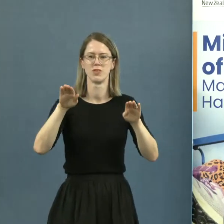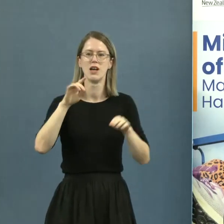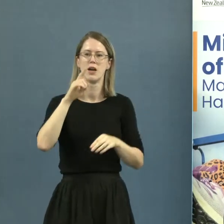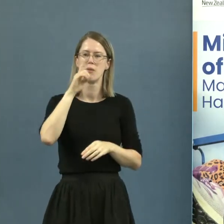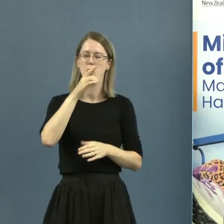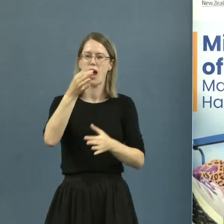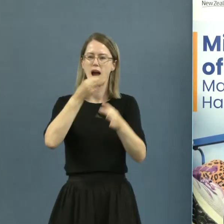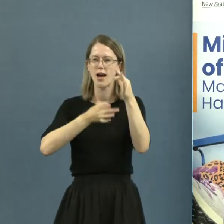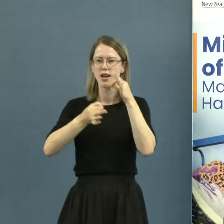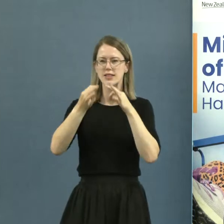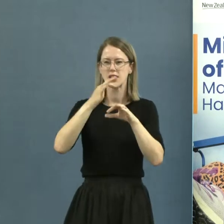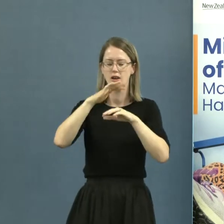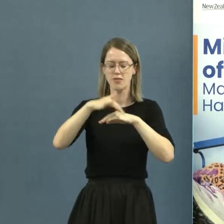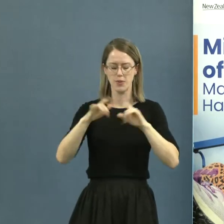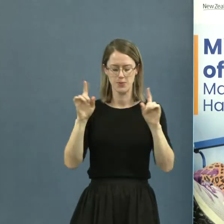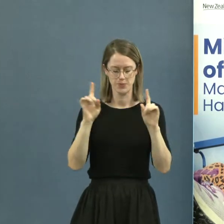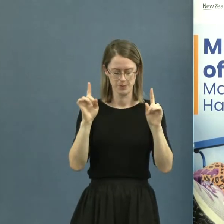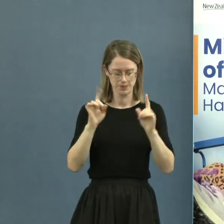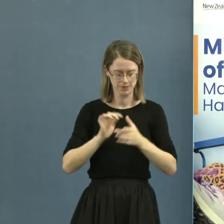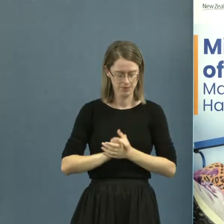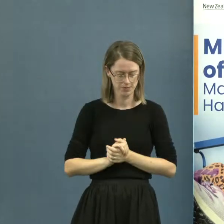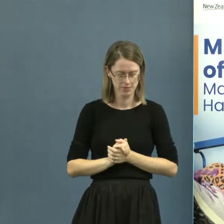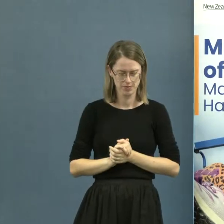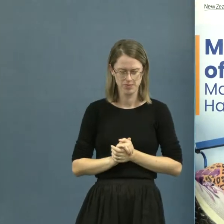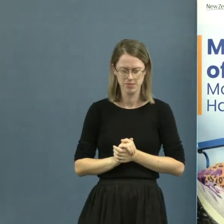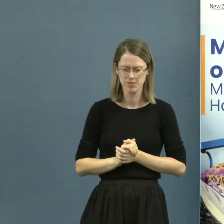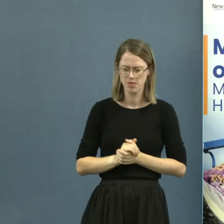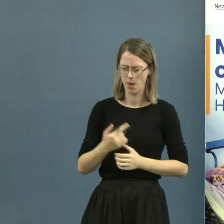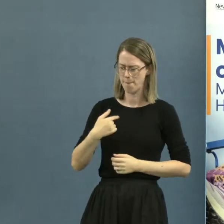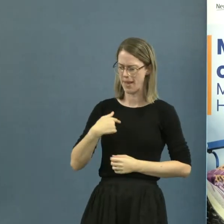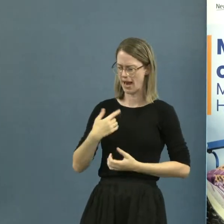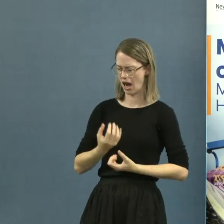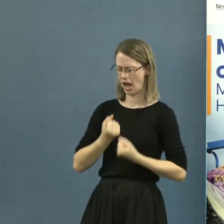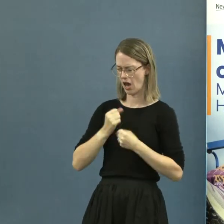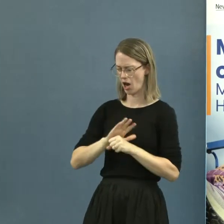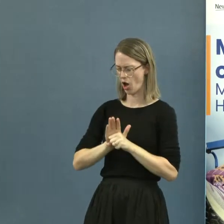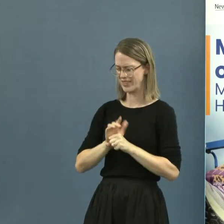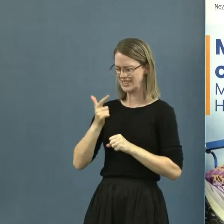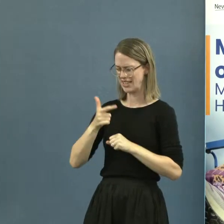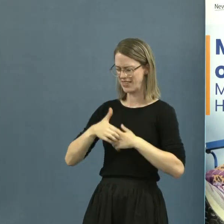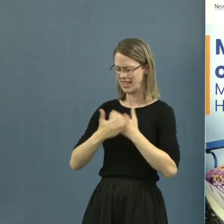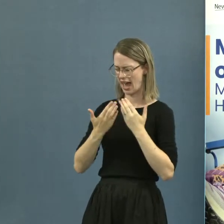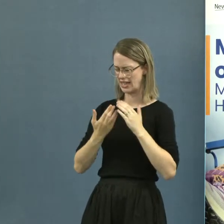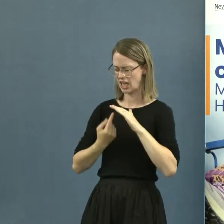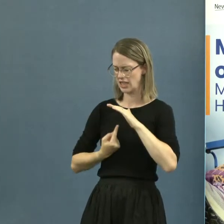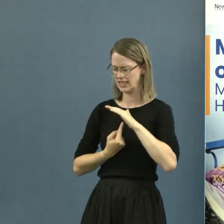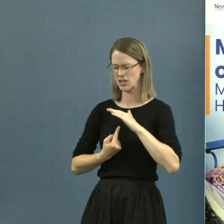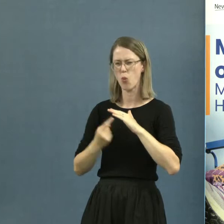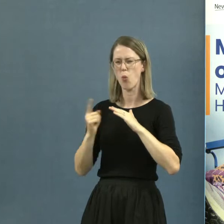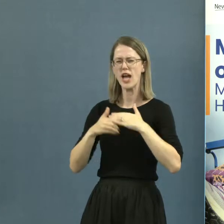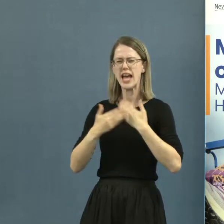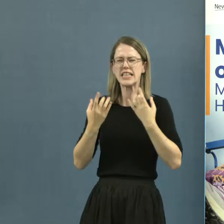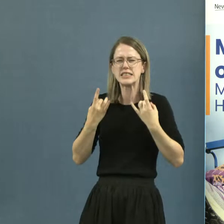things that we often get asked about. One is, when does the